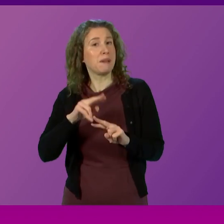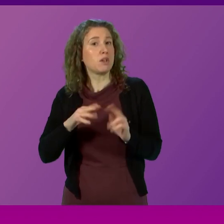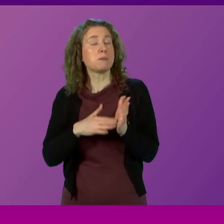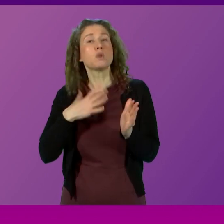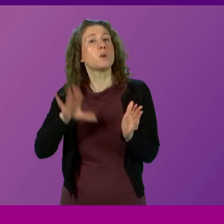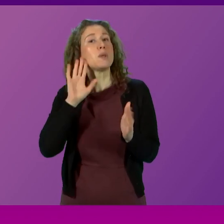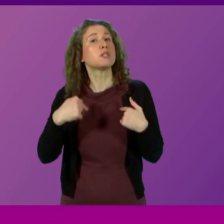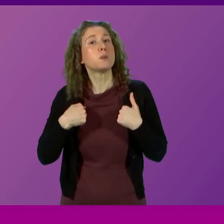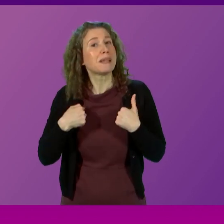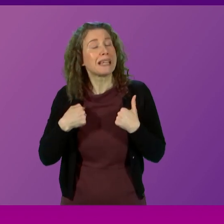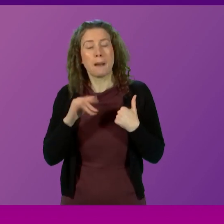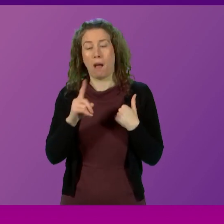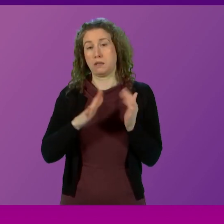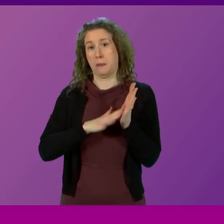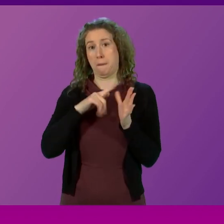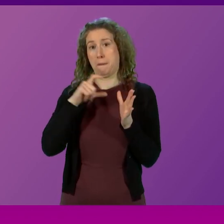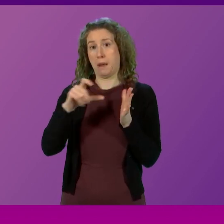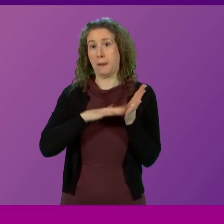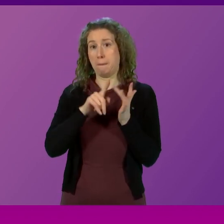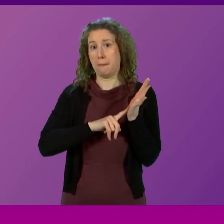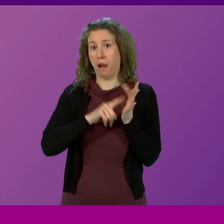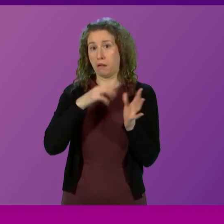but this is what Macmillan Cancer Support said this week: